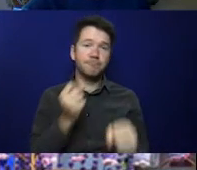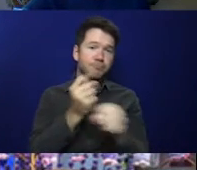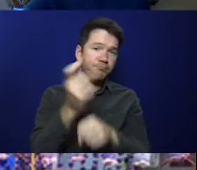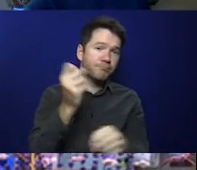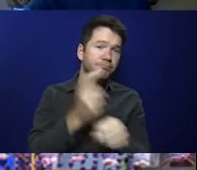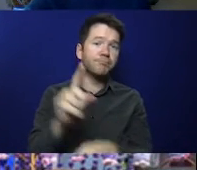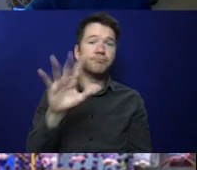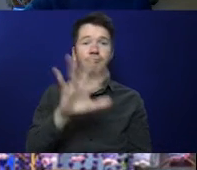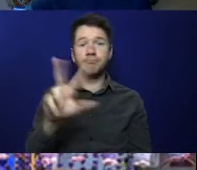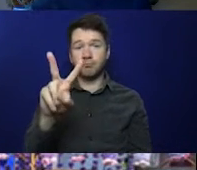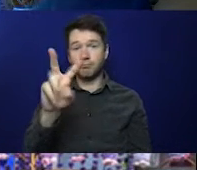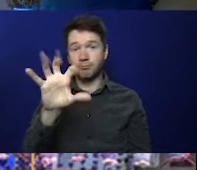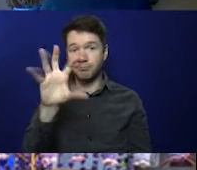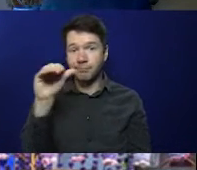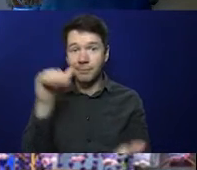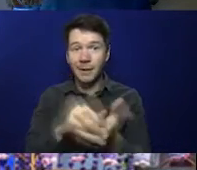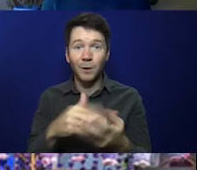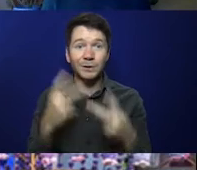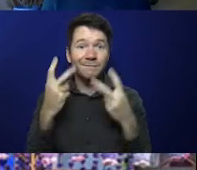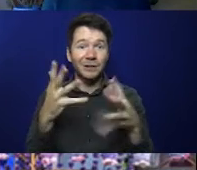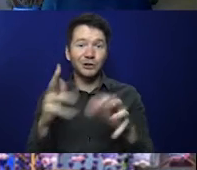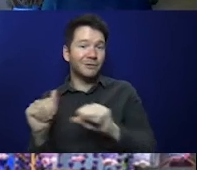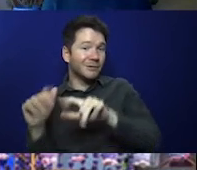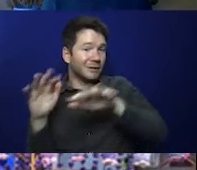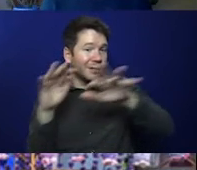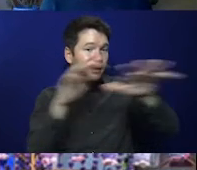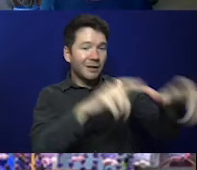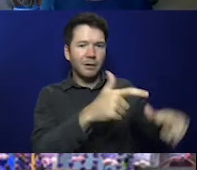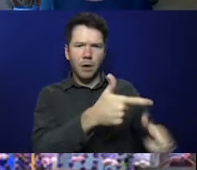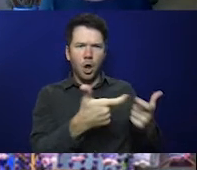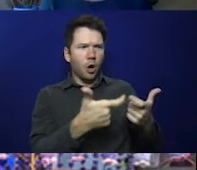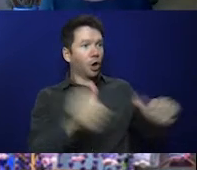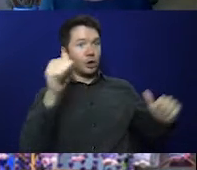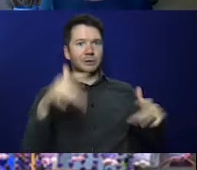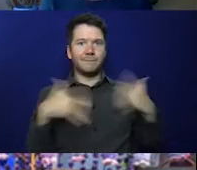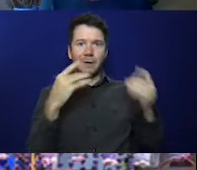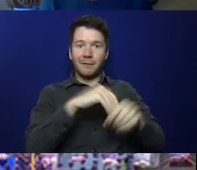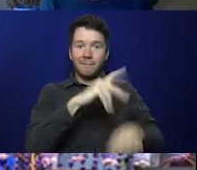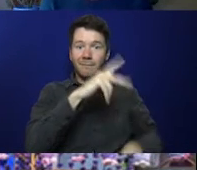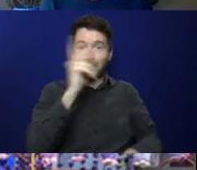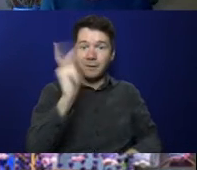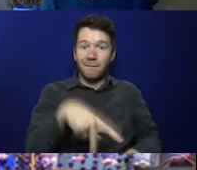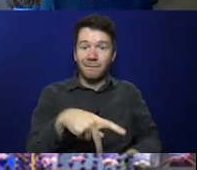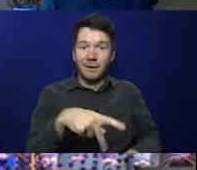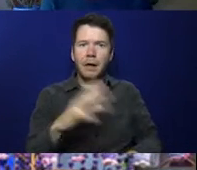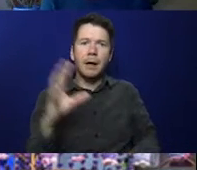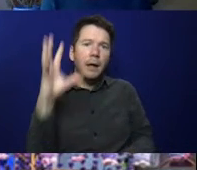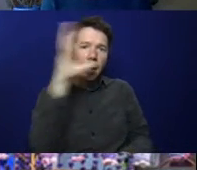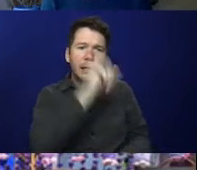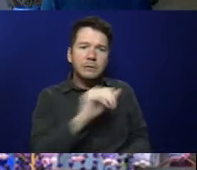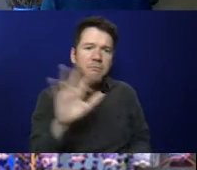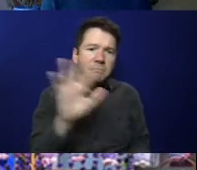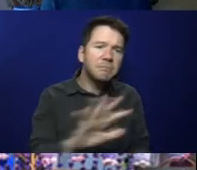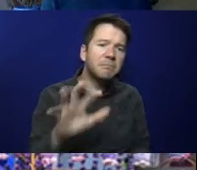Each year it welcomes around 250,000 visitors—the largest event in Philadelphia-- and is estimated